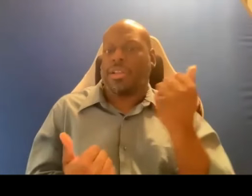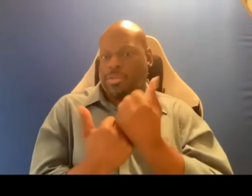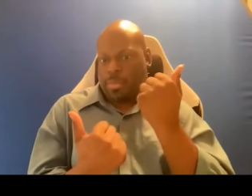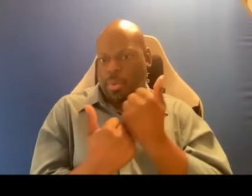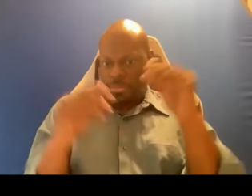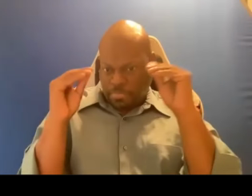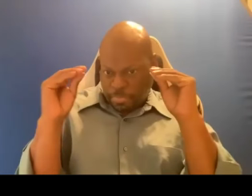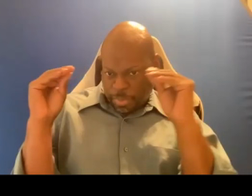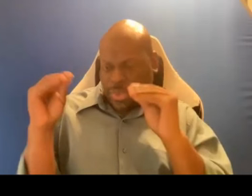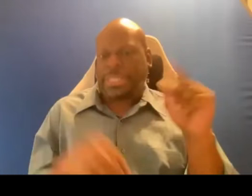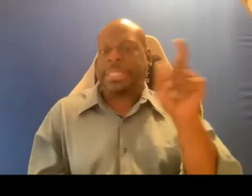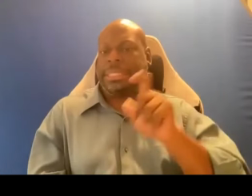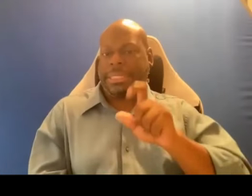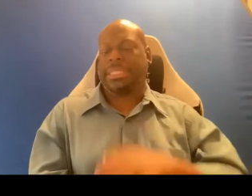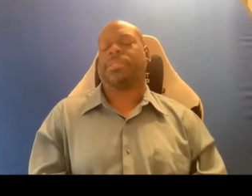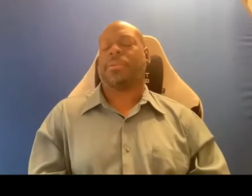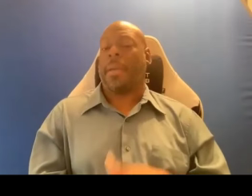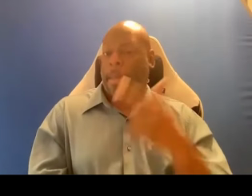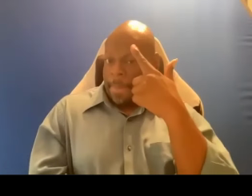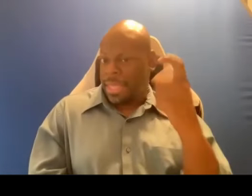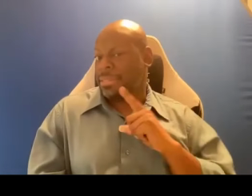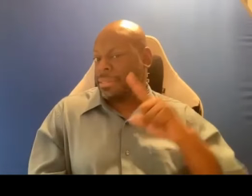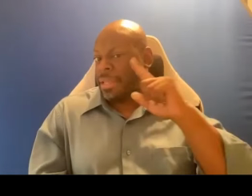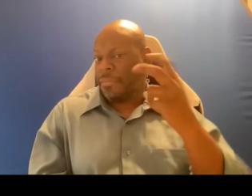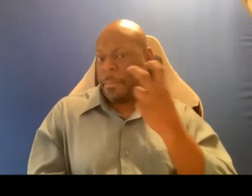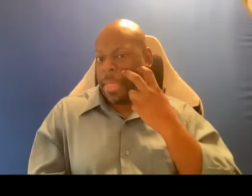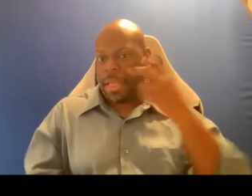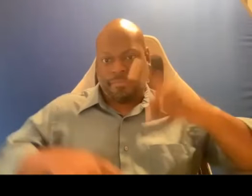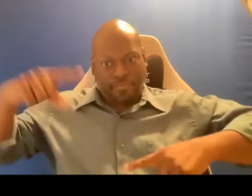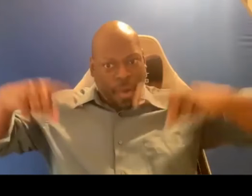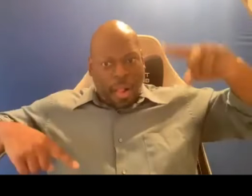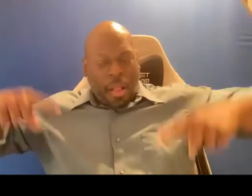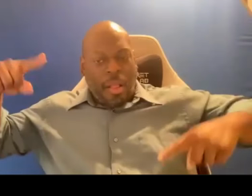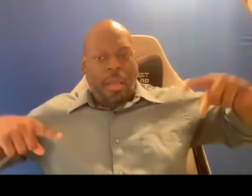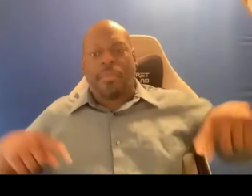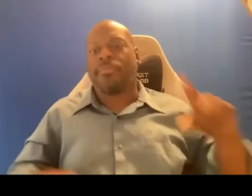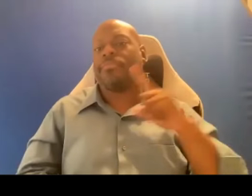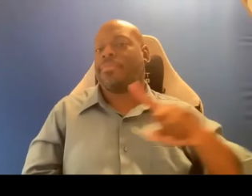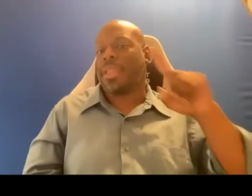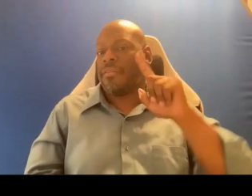Due to the diverse nature of DeafBlindness, use of DeafBlind Interveners is one potential IEP